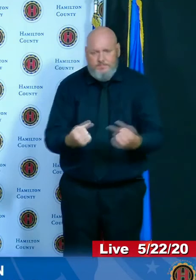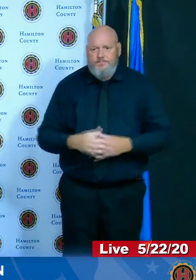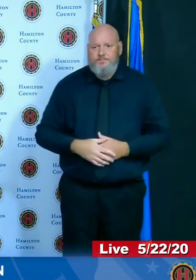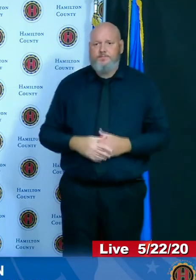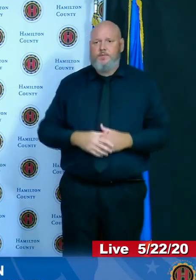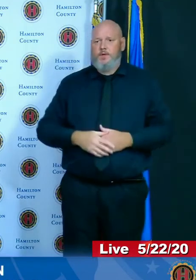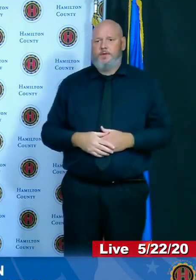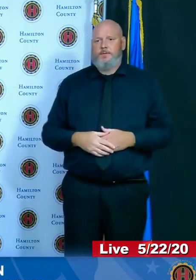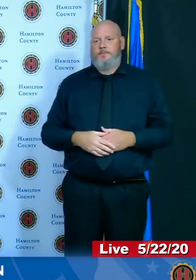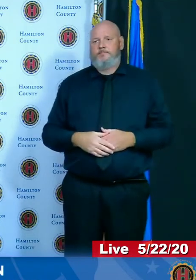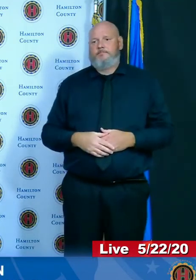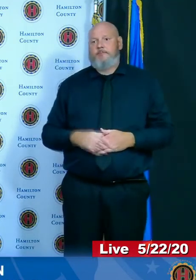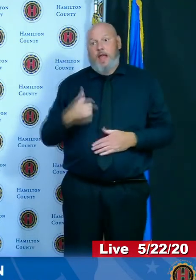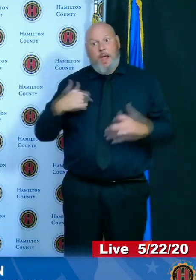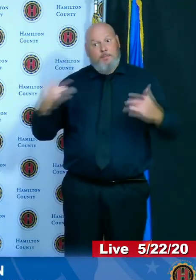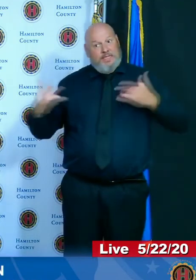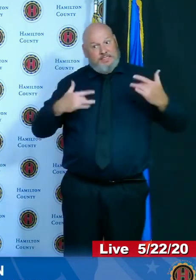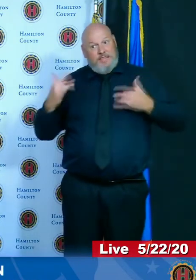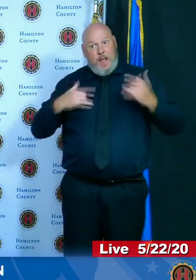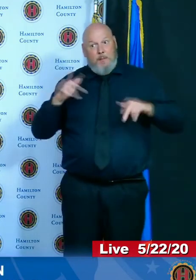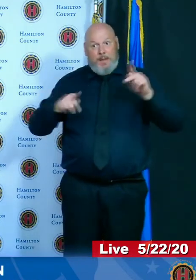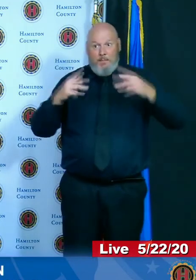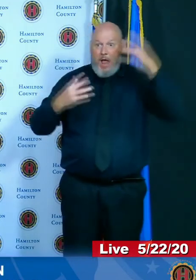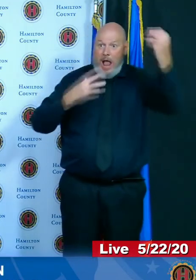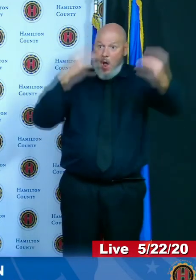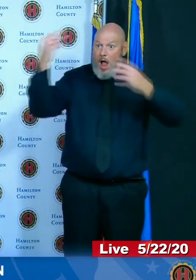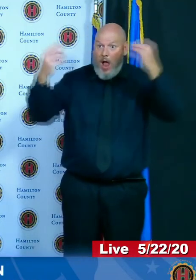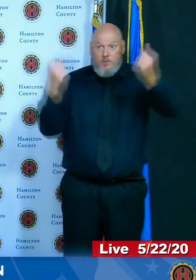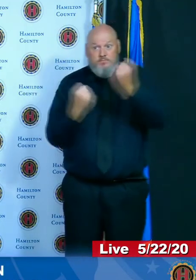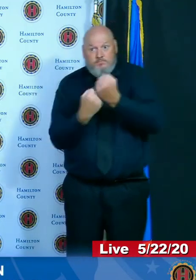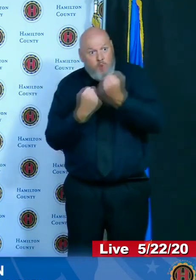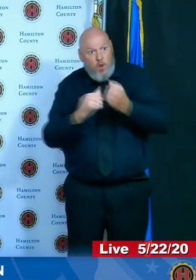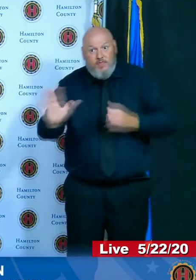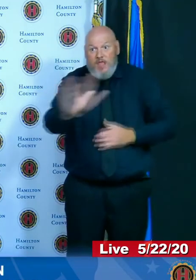are starting to go out and support restaurants and businesses as I just